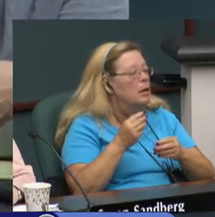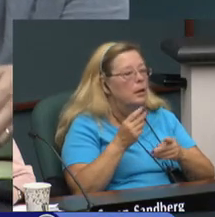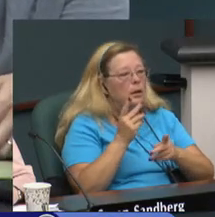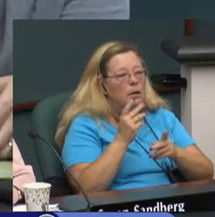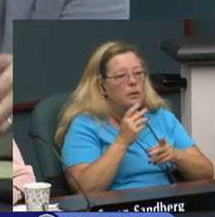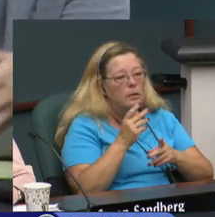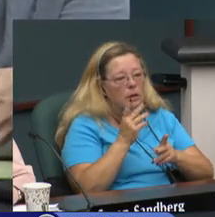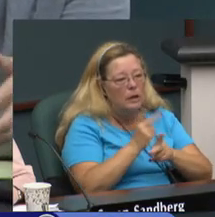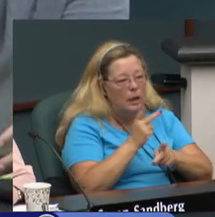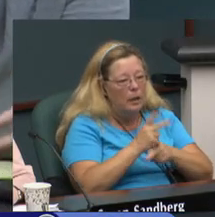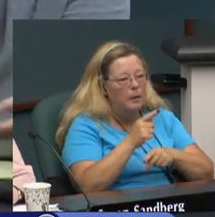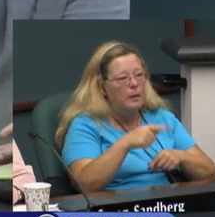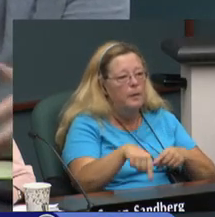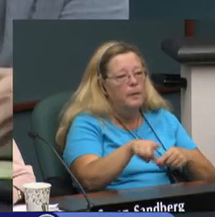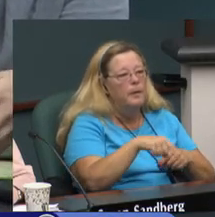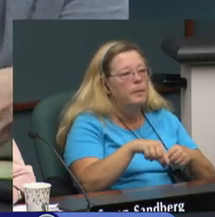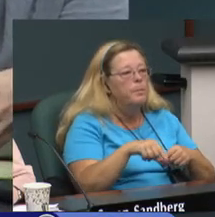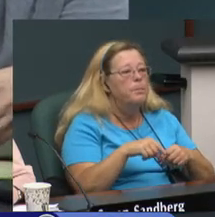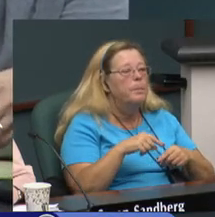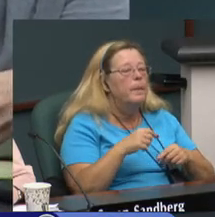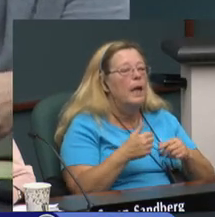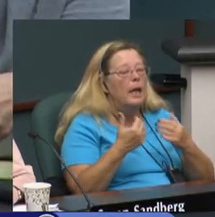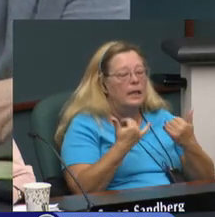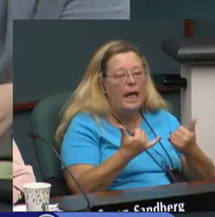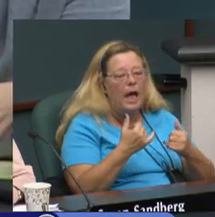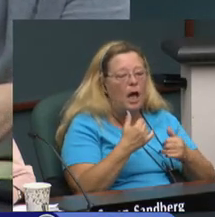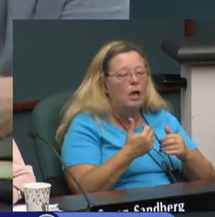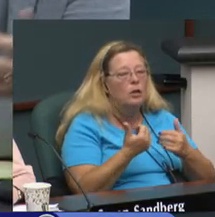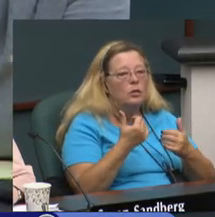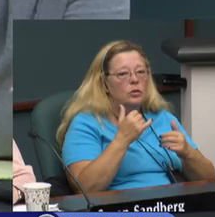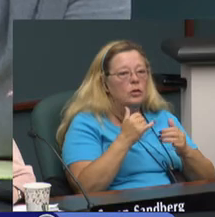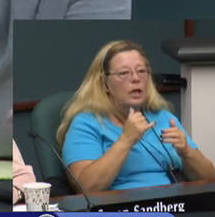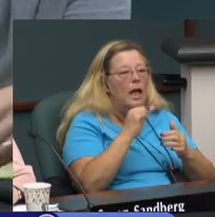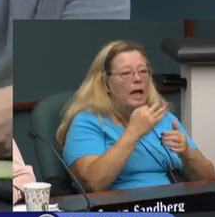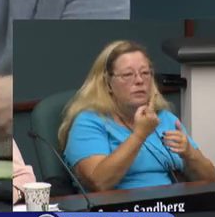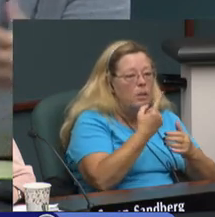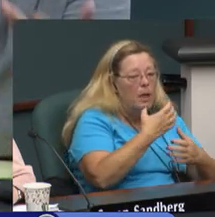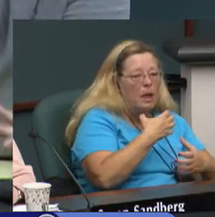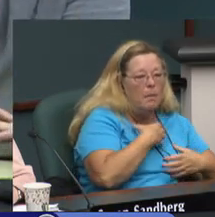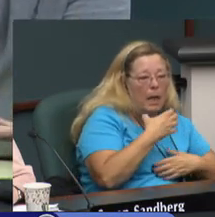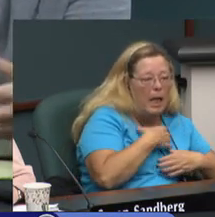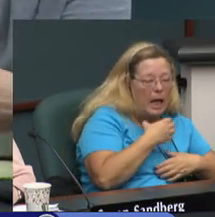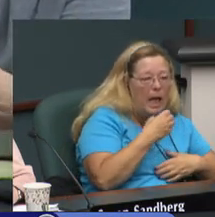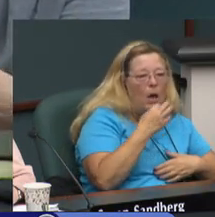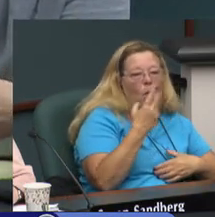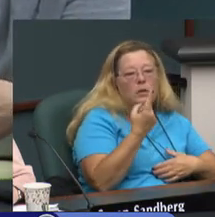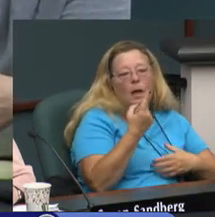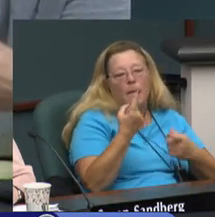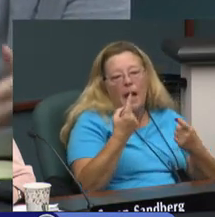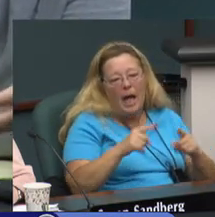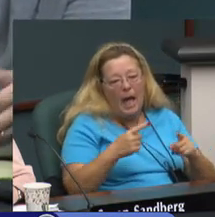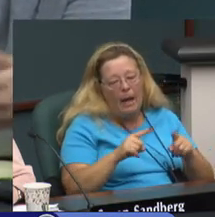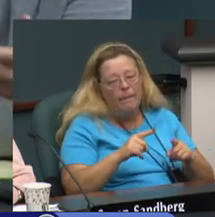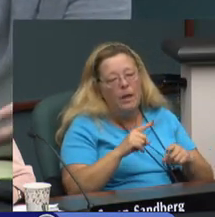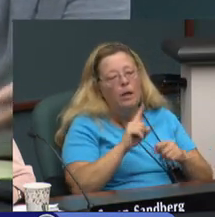those in an enforcement situation if someone were to complain about it or something were to happen at a site that's when we would remind them that